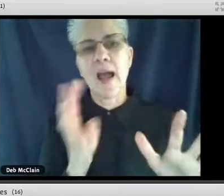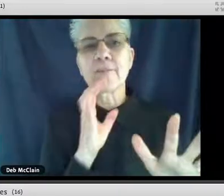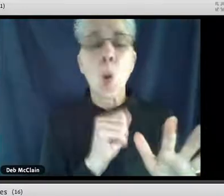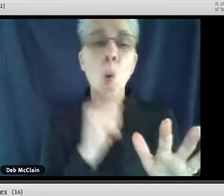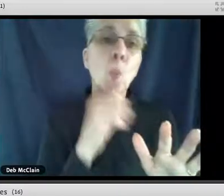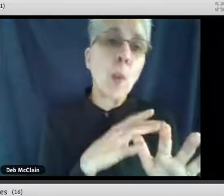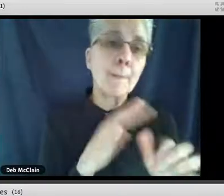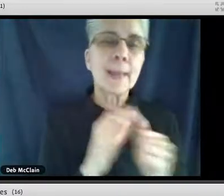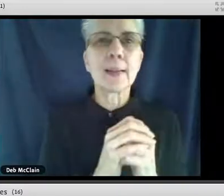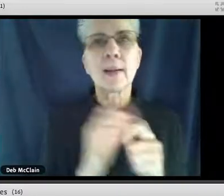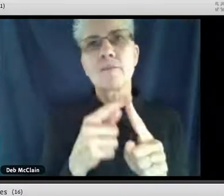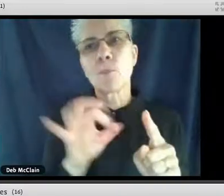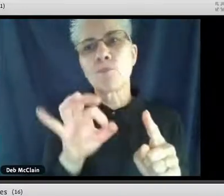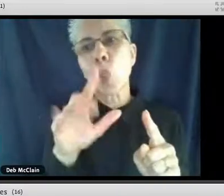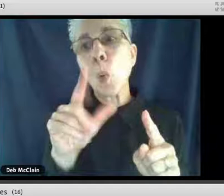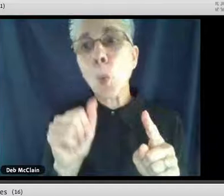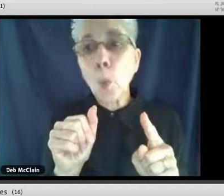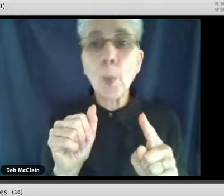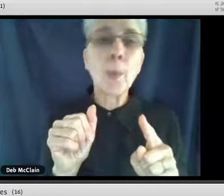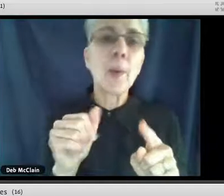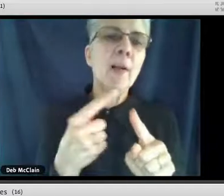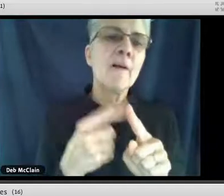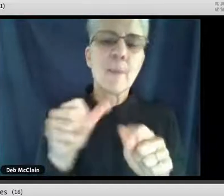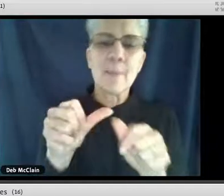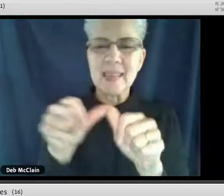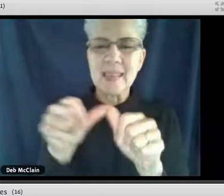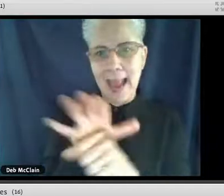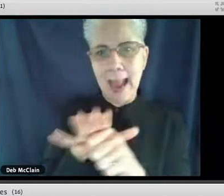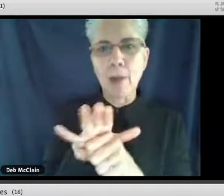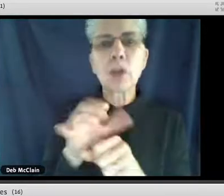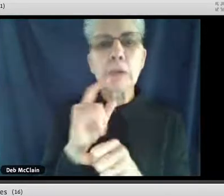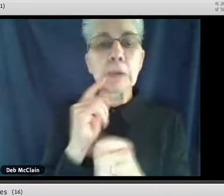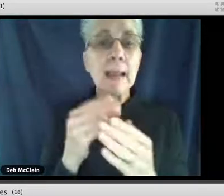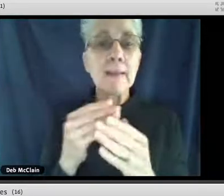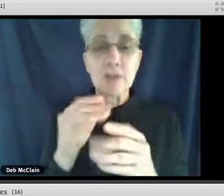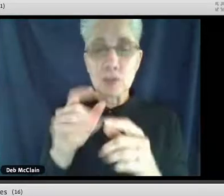They were from Florida. They were from this area." You can kind of even scroll down more from that,